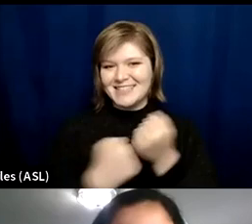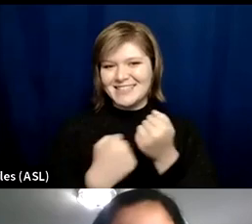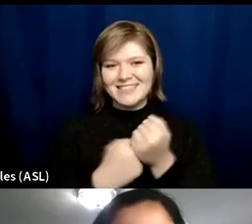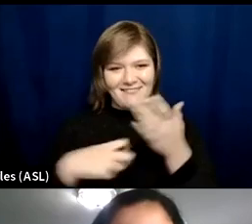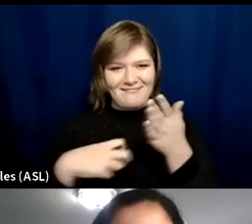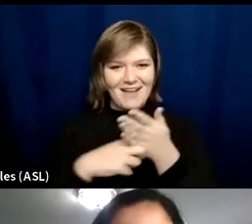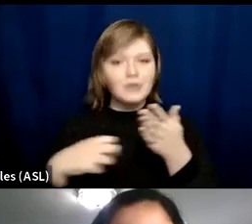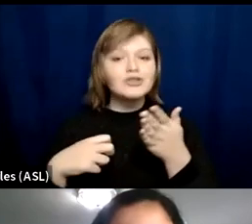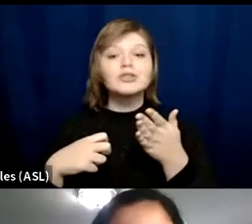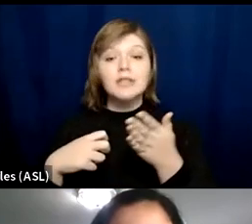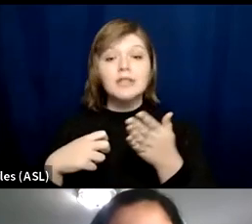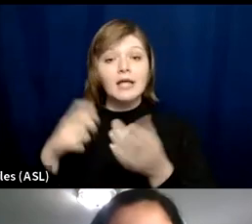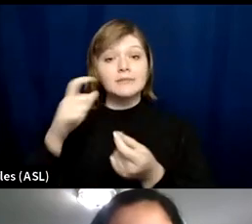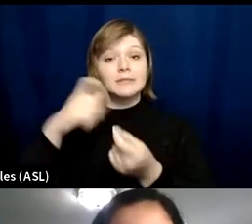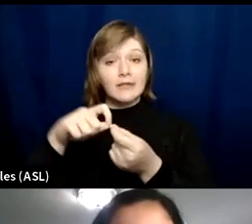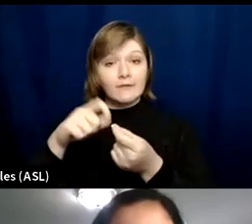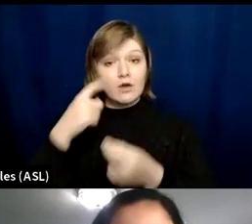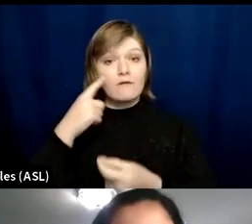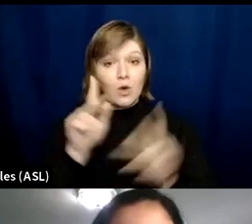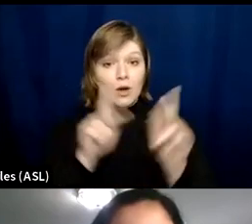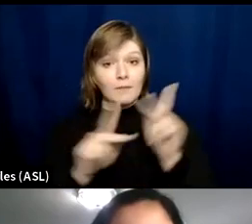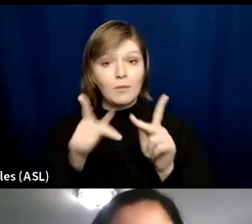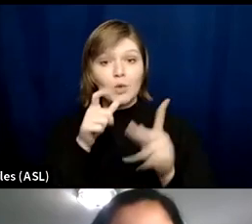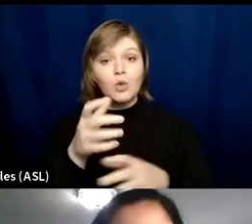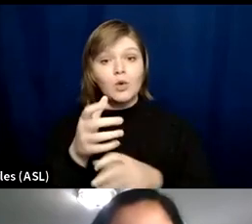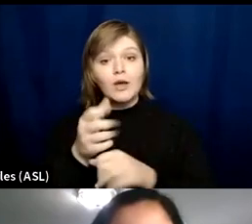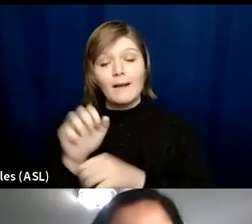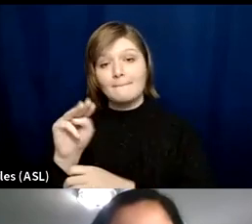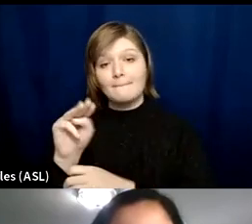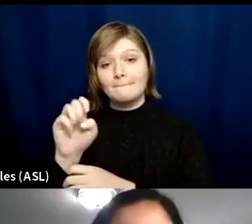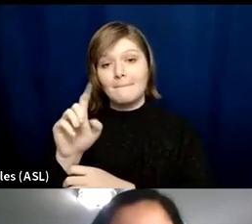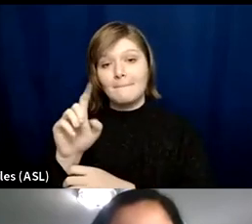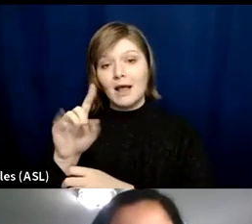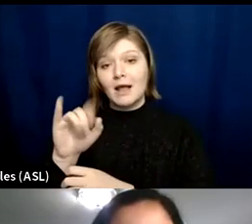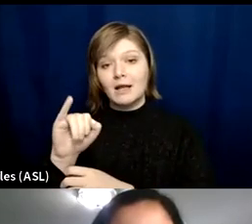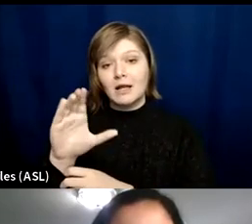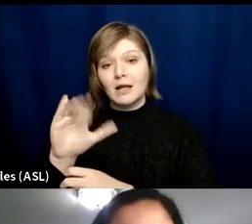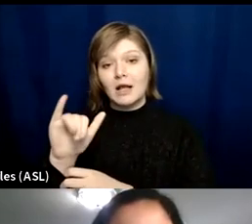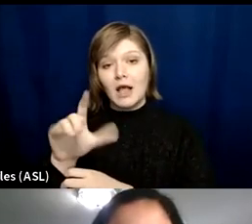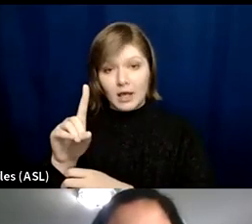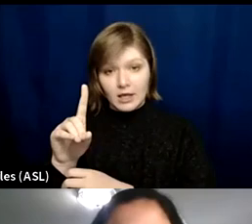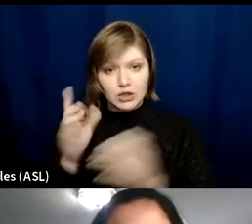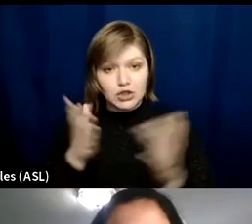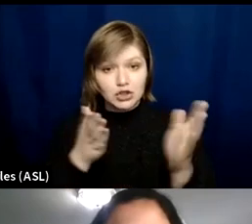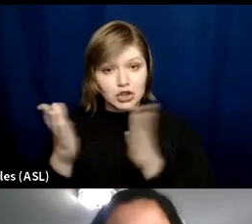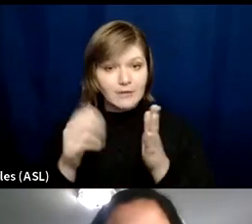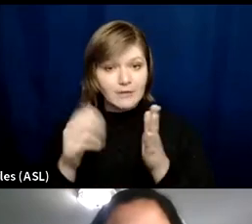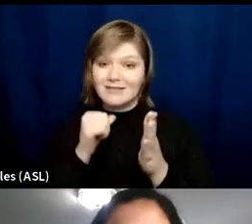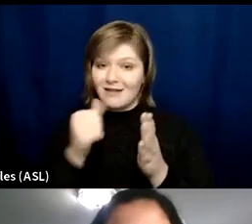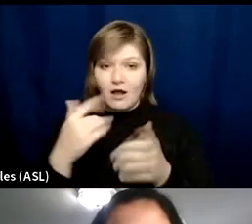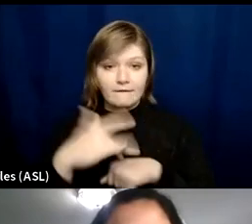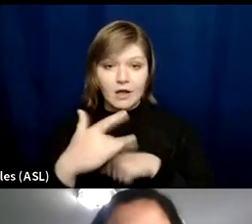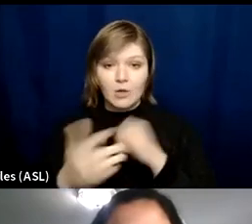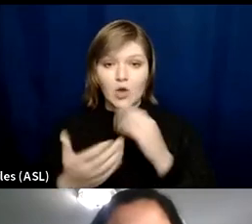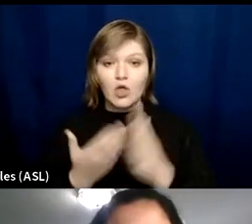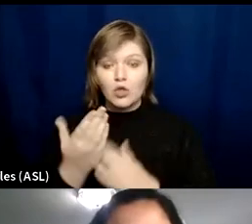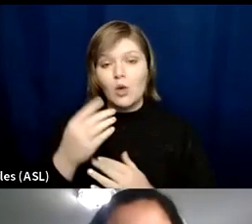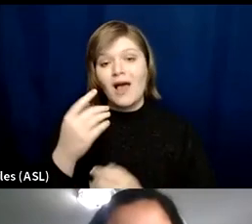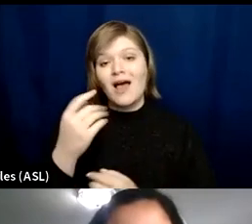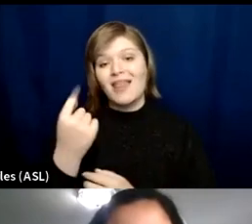presenters turn the cameras on so we can move into our questions and answers, but please keep your ideas coming in the chat.